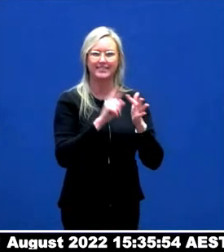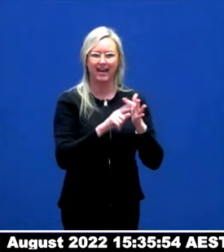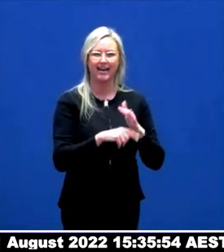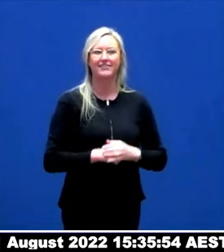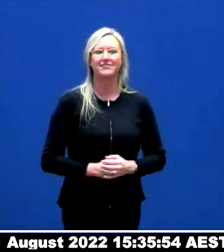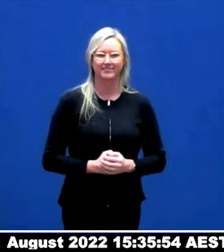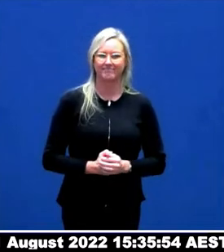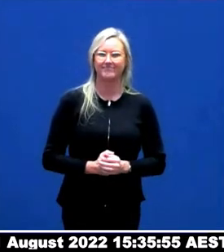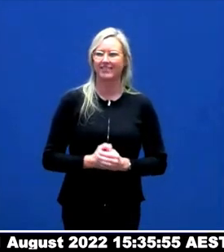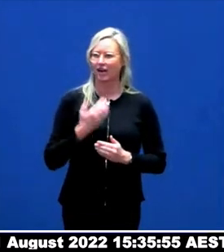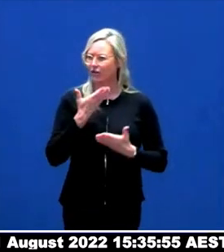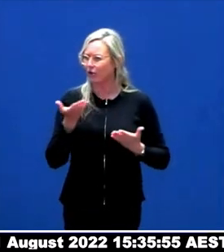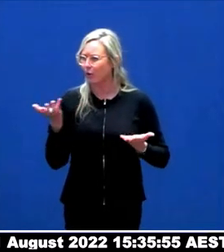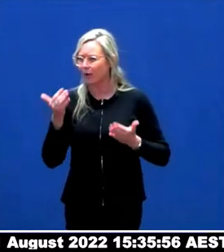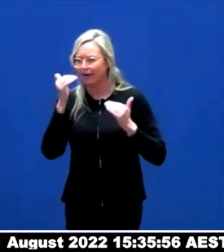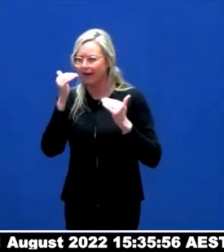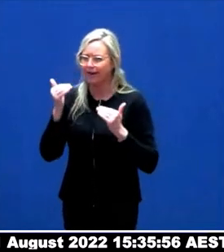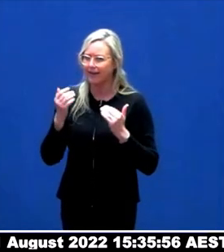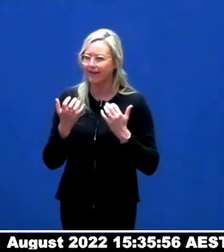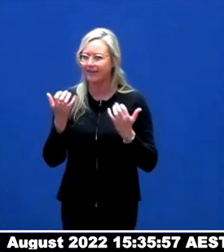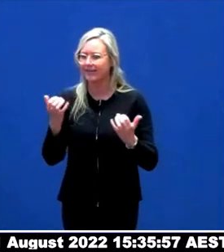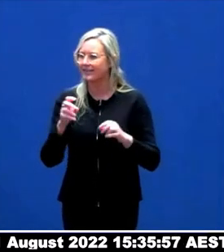I don't know where you are in the audience but thank you very much for doing that